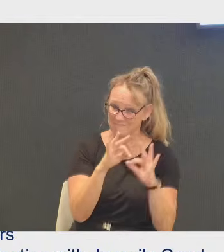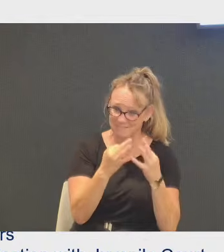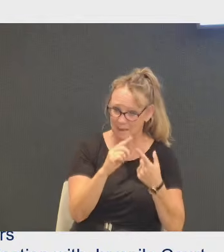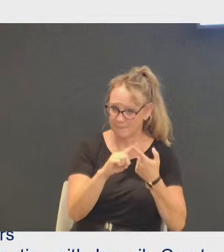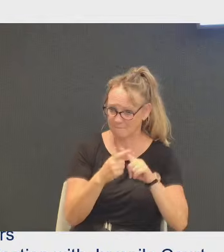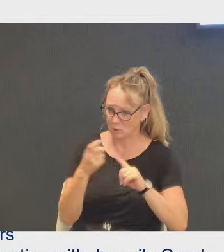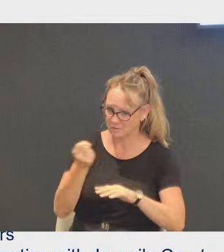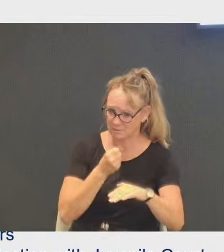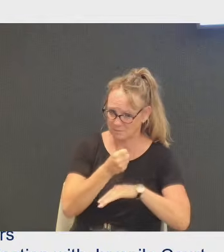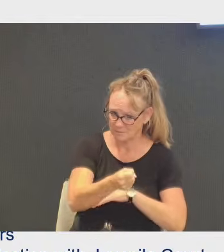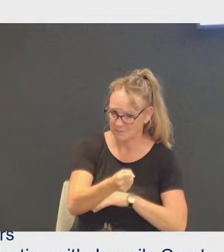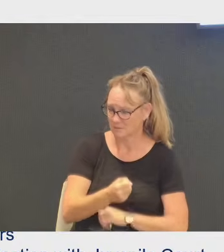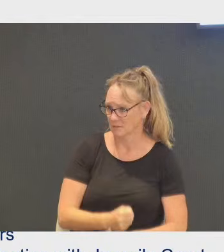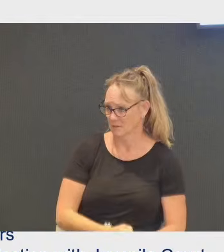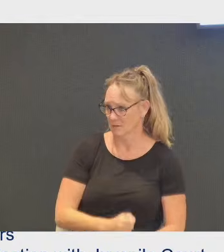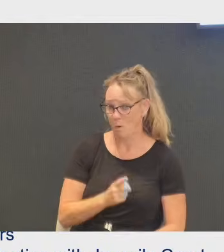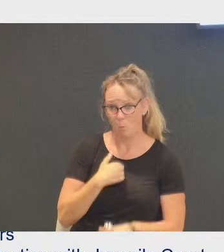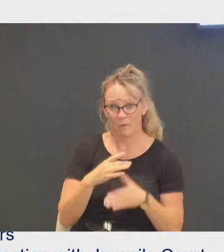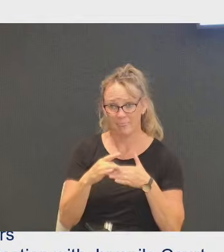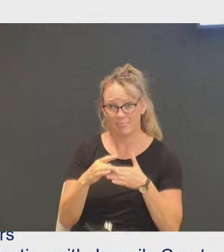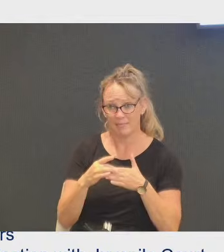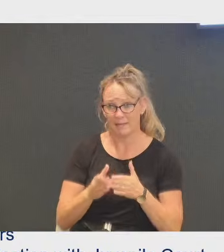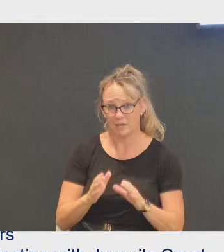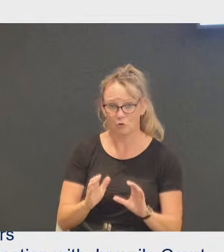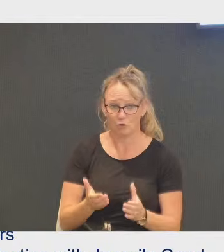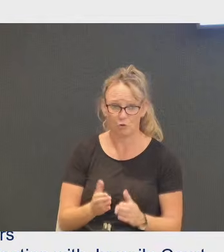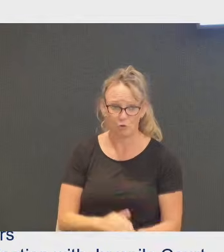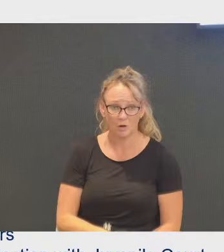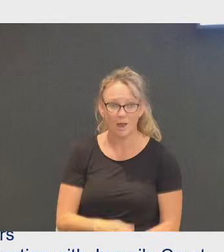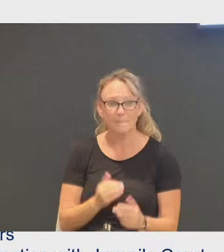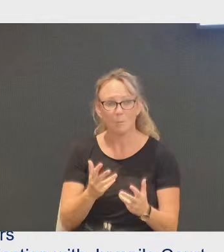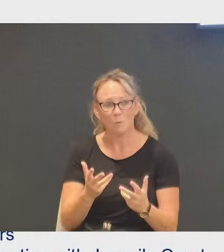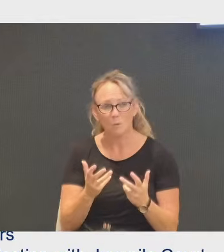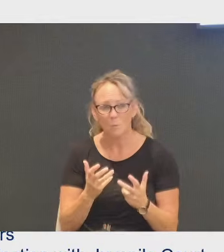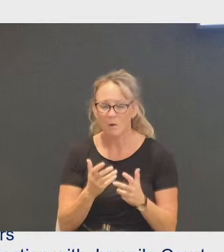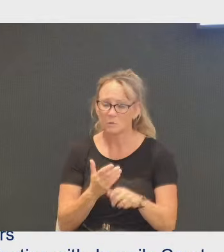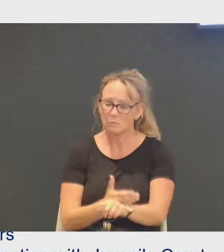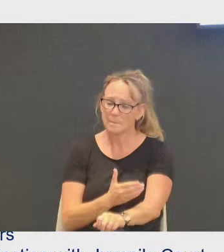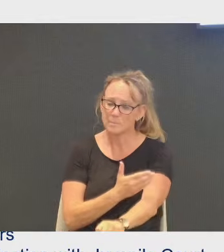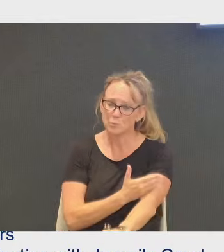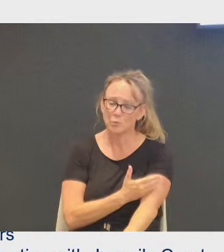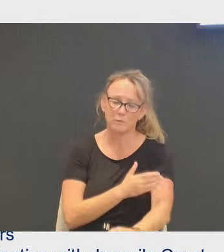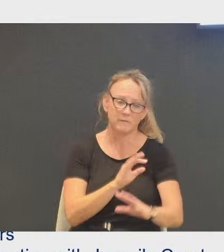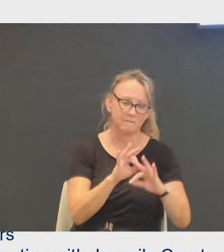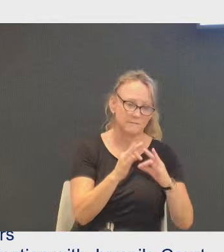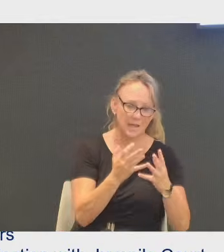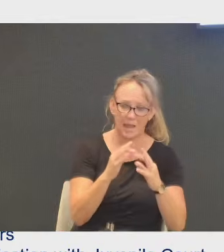but also continuing to support kinship, recruiting kinship families, and transitioning and supporting